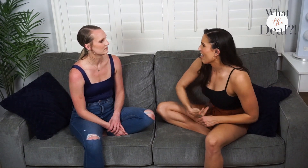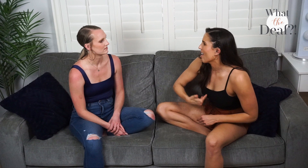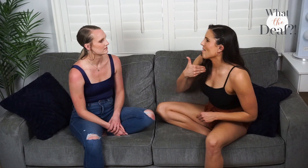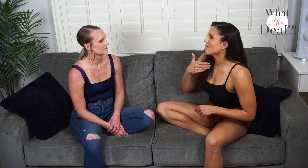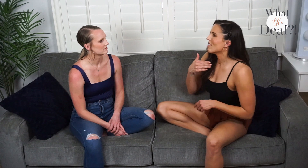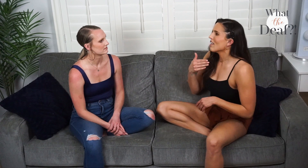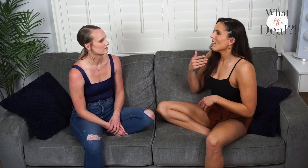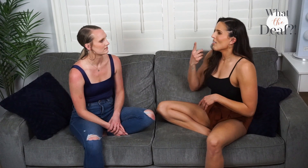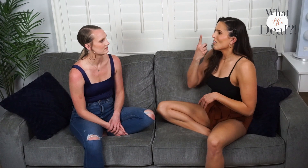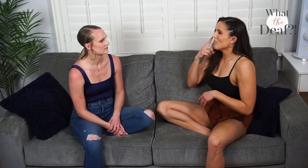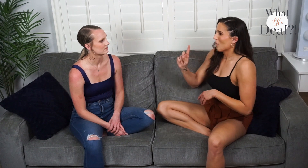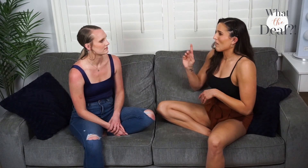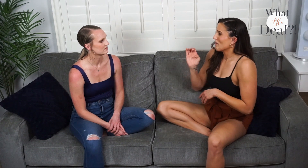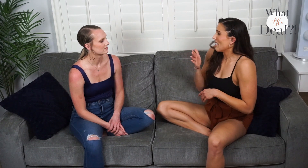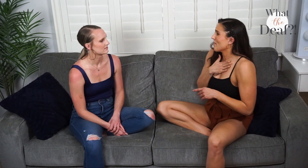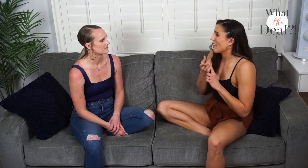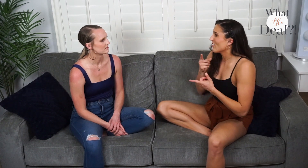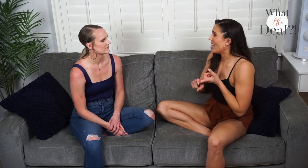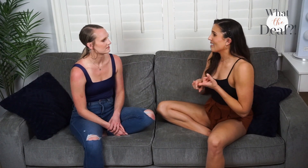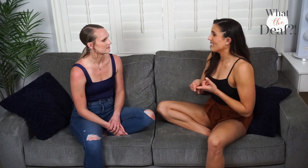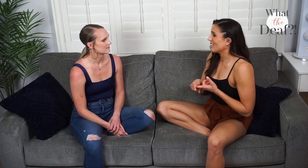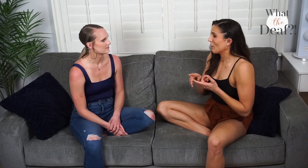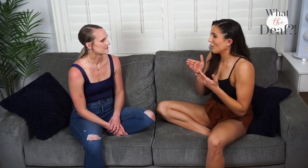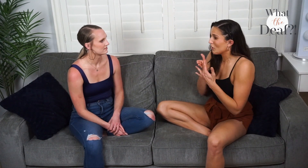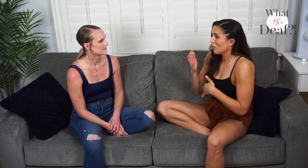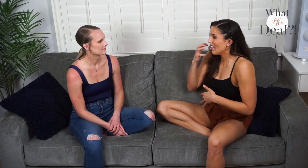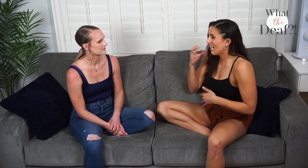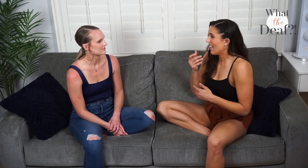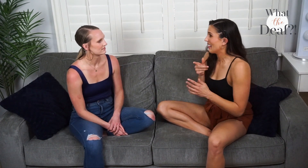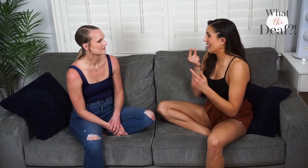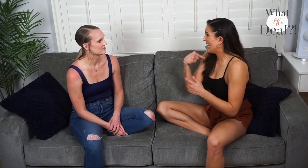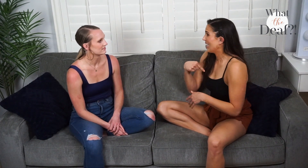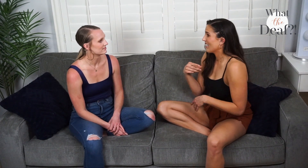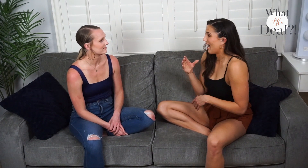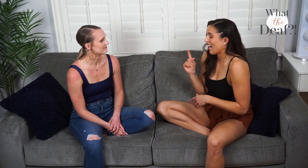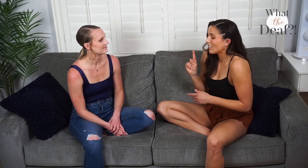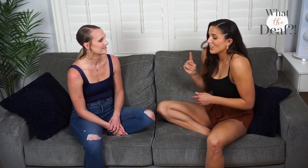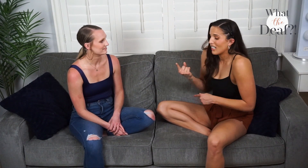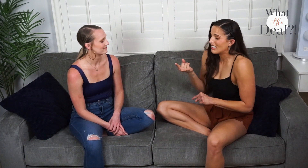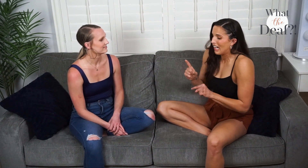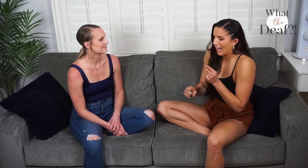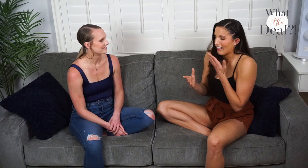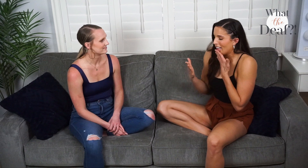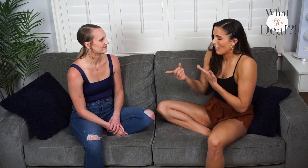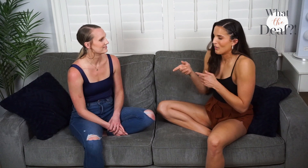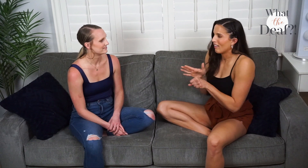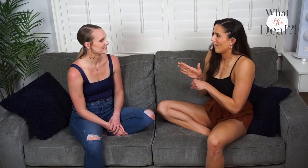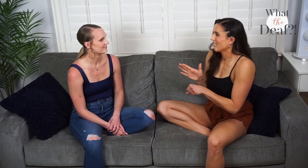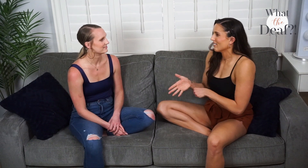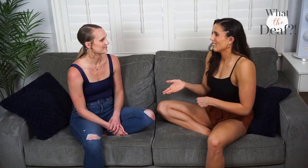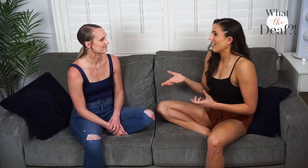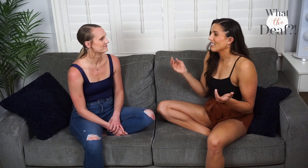for who I am and for being my friend through thick and thin. I just cannot thank you enough.